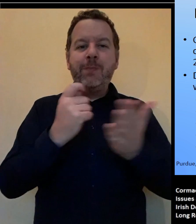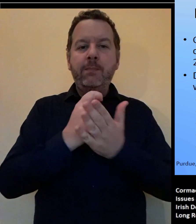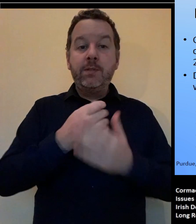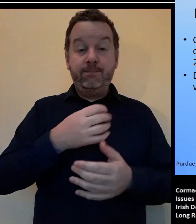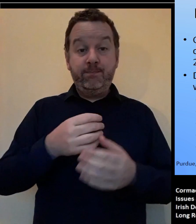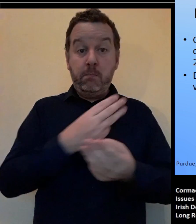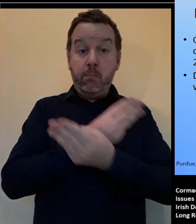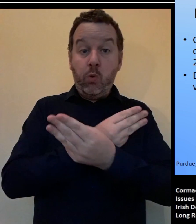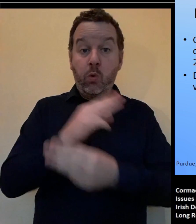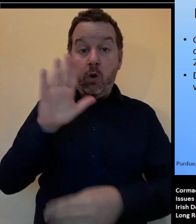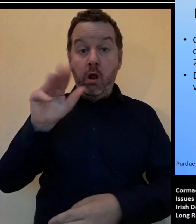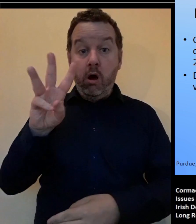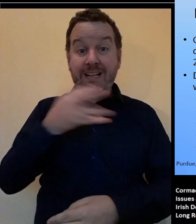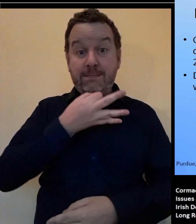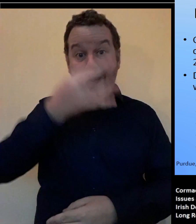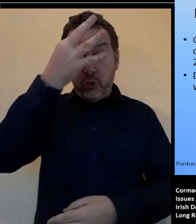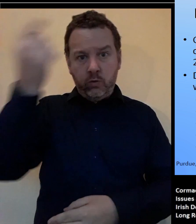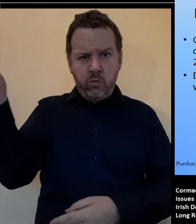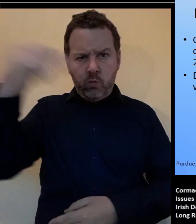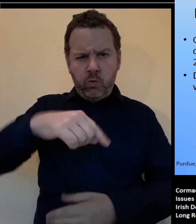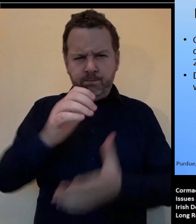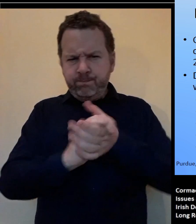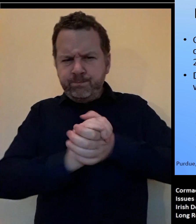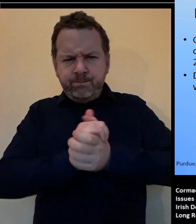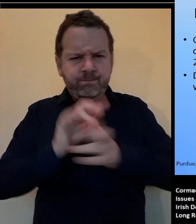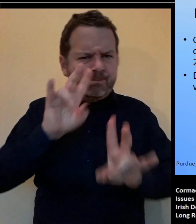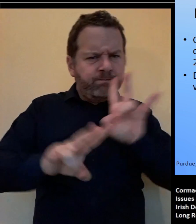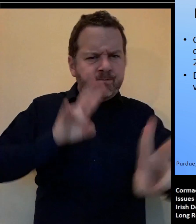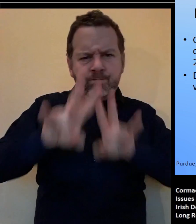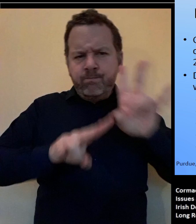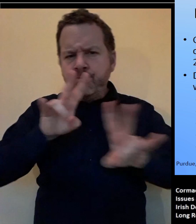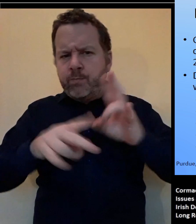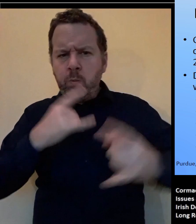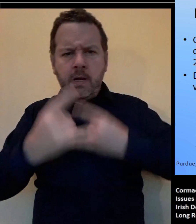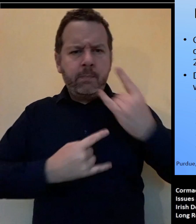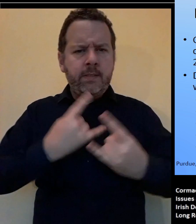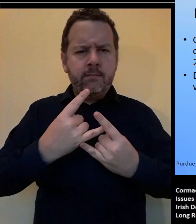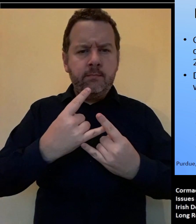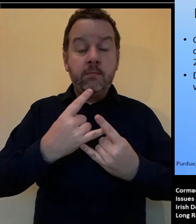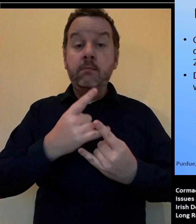and sometimes warranted an investigation by the Poor Law authorities.